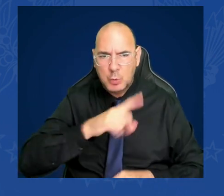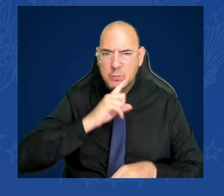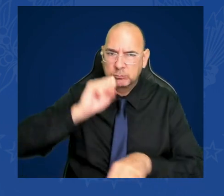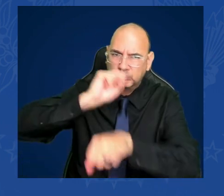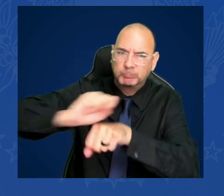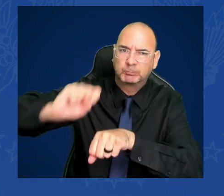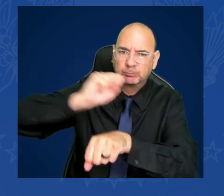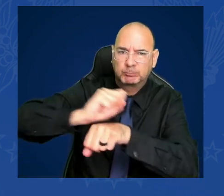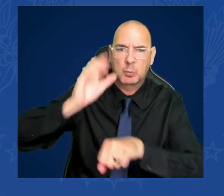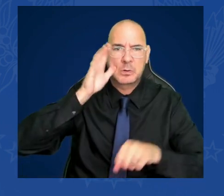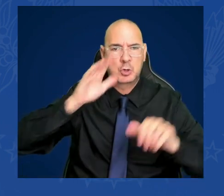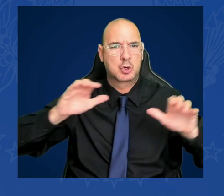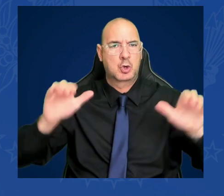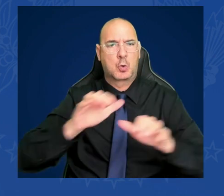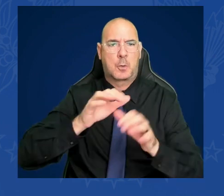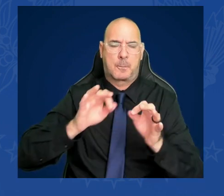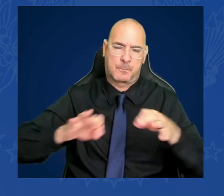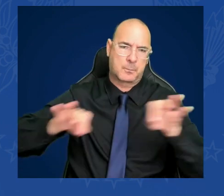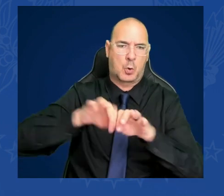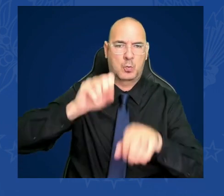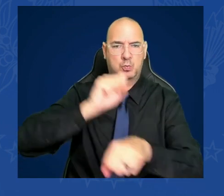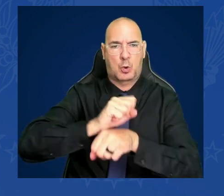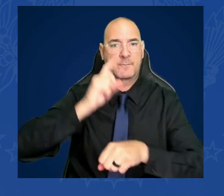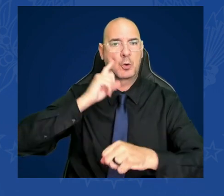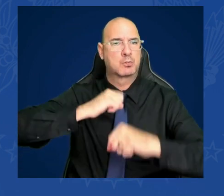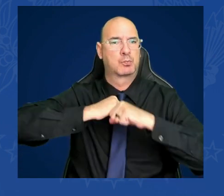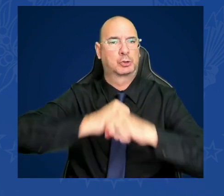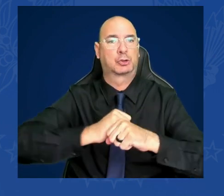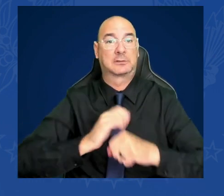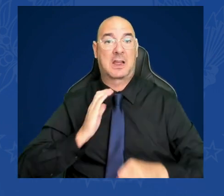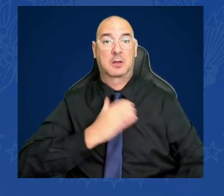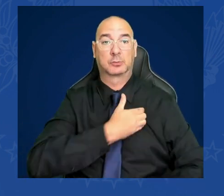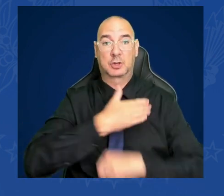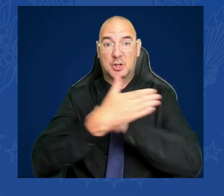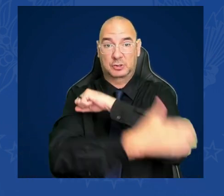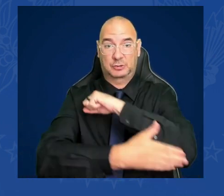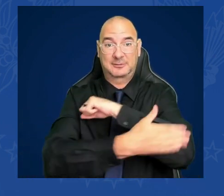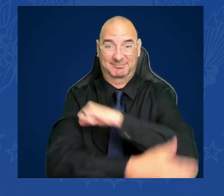to protect our country, to advance our interests,